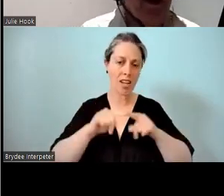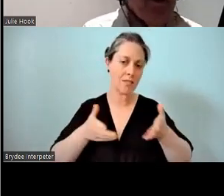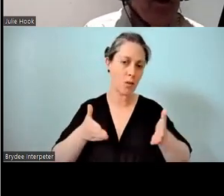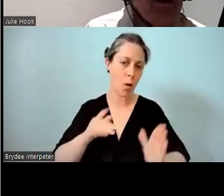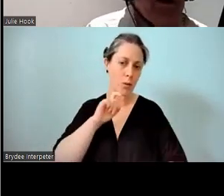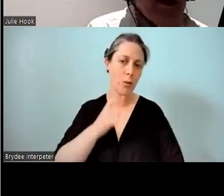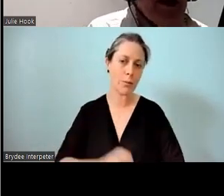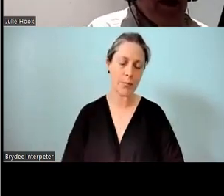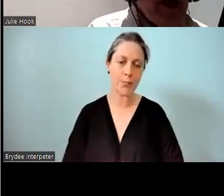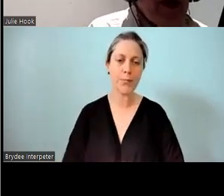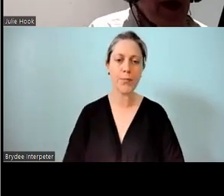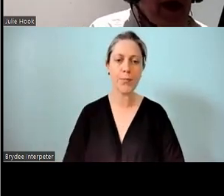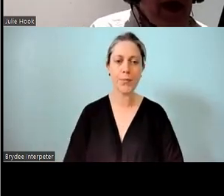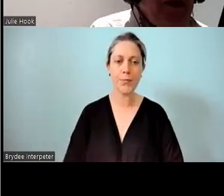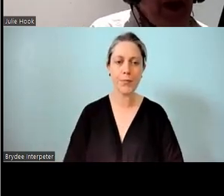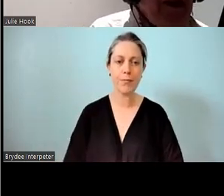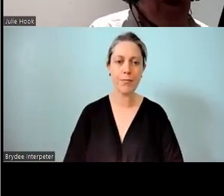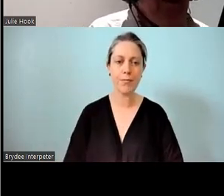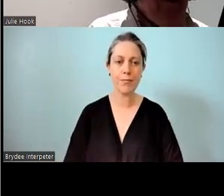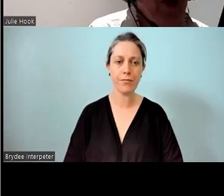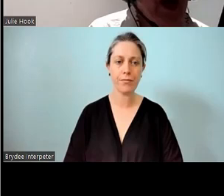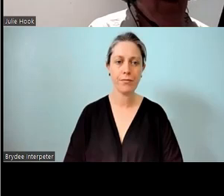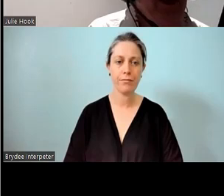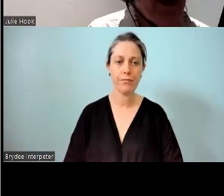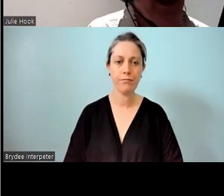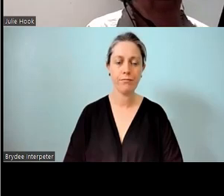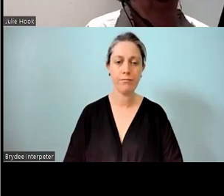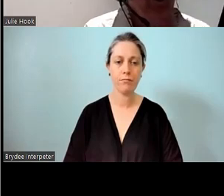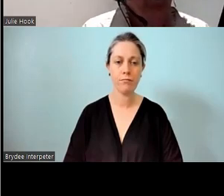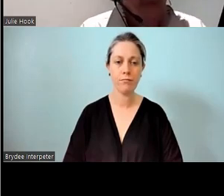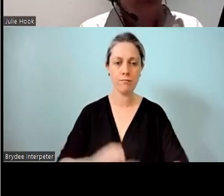And as we move around to the why Mātaiaho and Mātaiahikā,